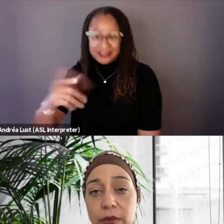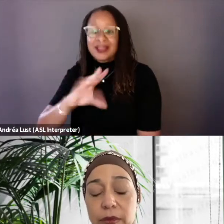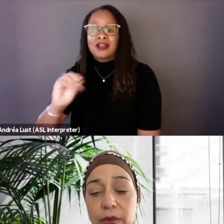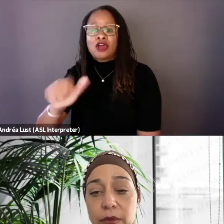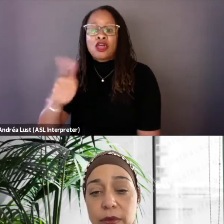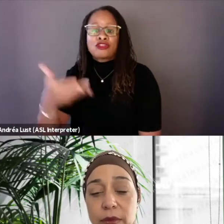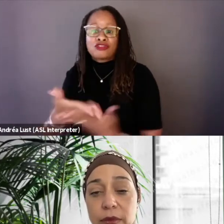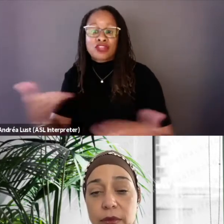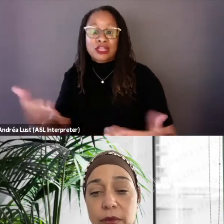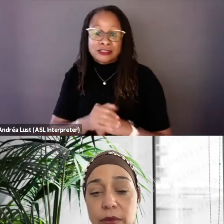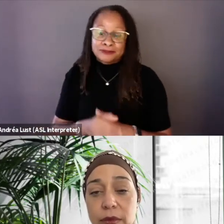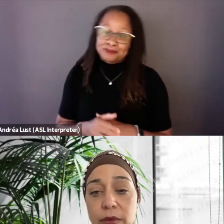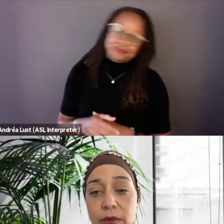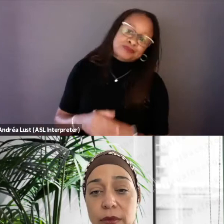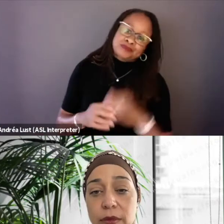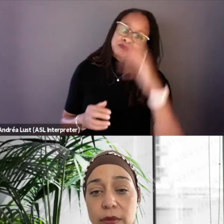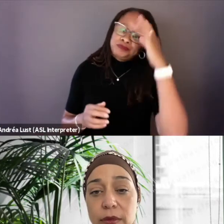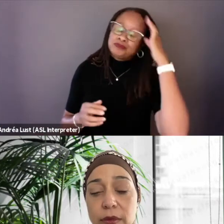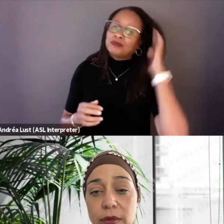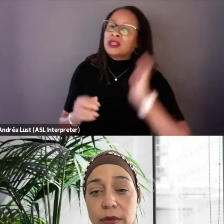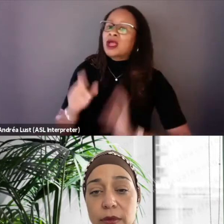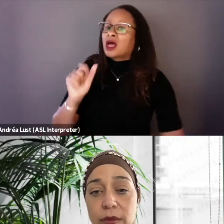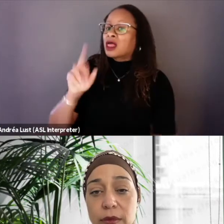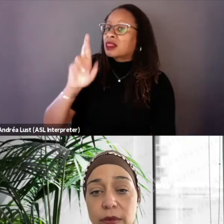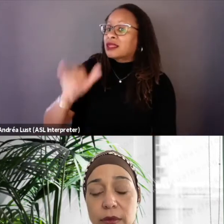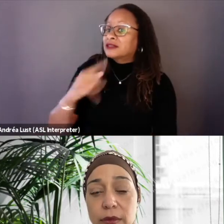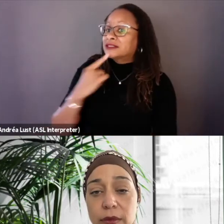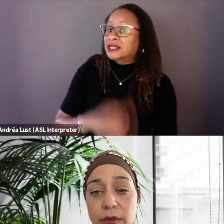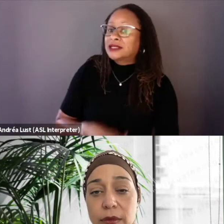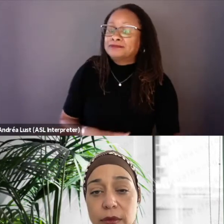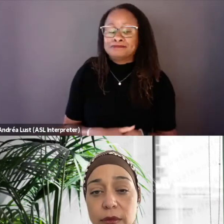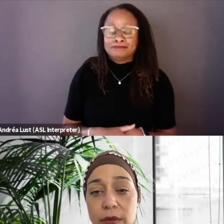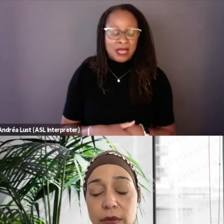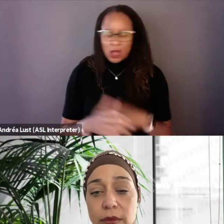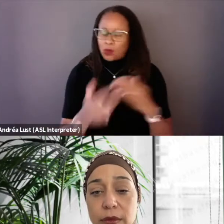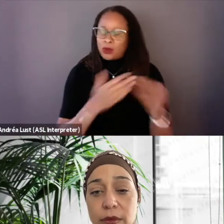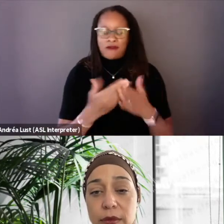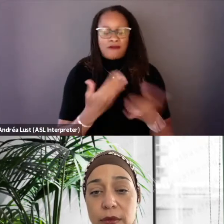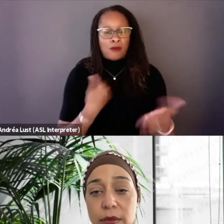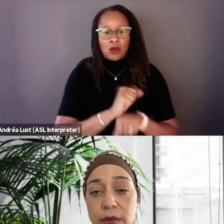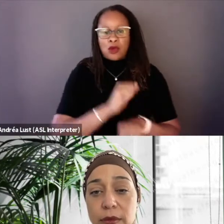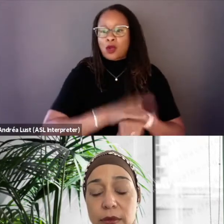whenever I'm doing a show, Eric I always try to get the writer and whoever I'm working with, to narrow it down